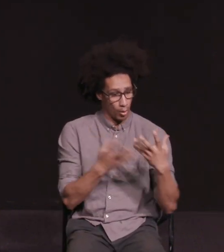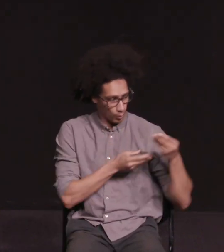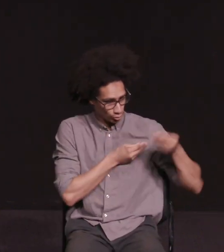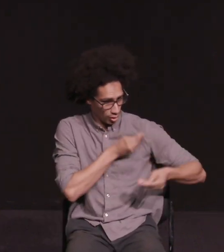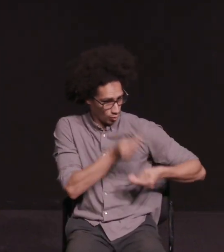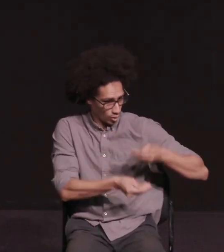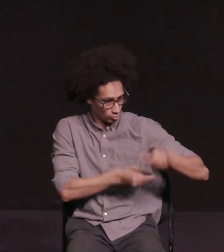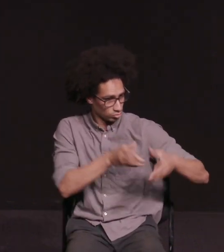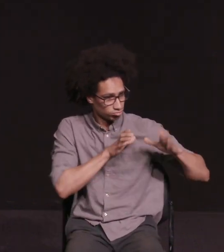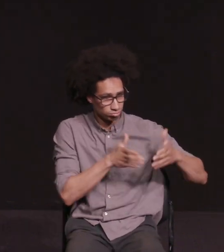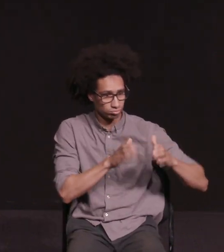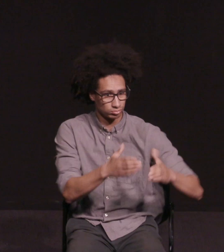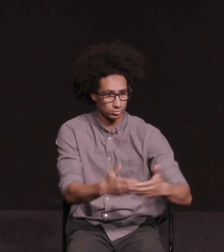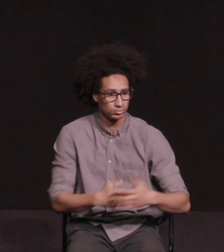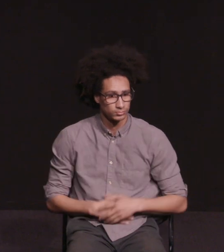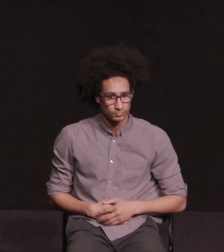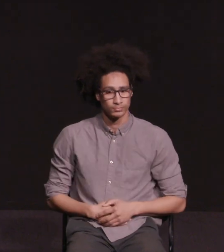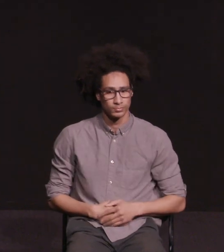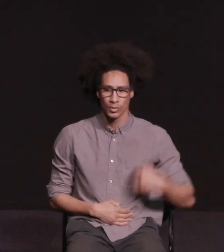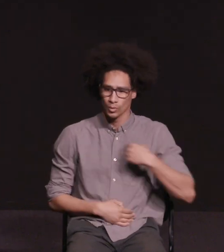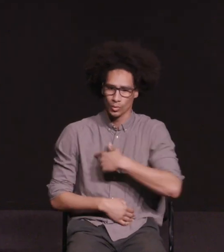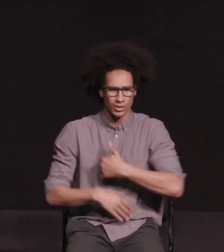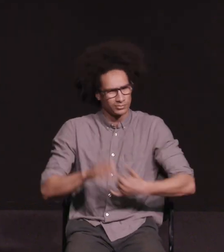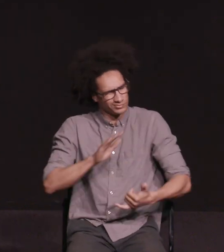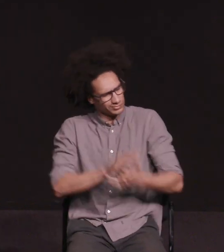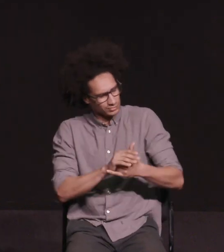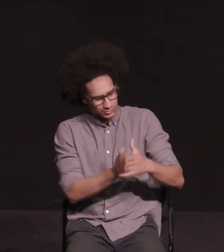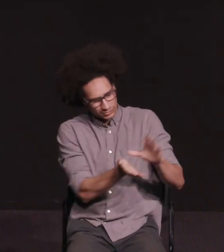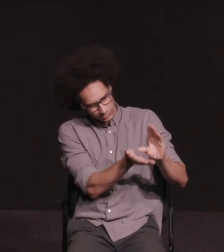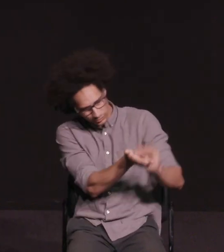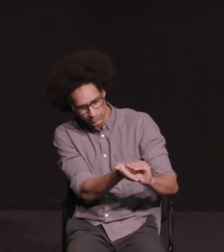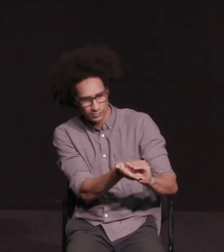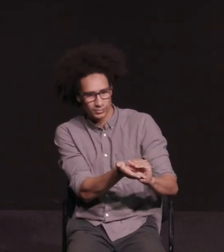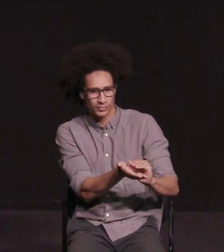We can't minimize the role 20th century librarians Augusta